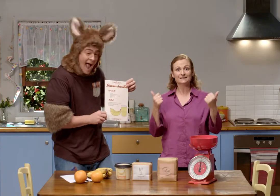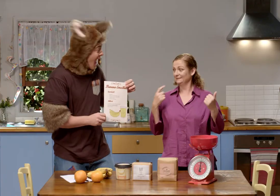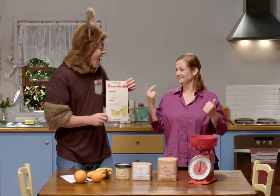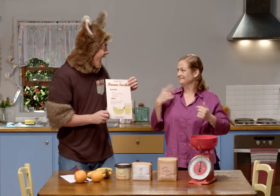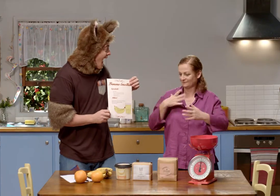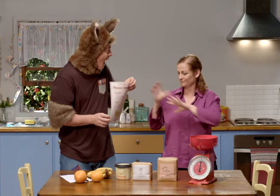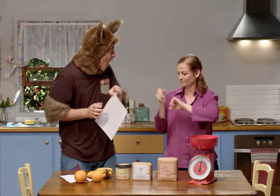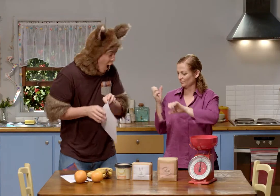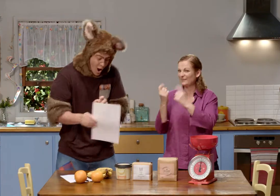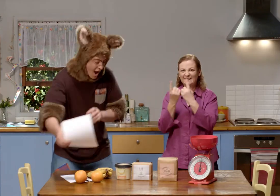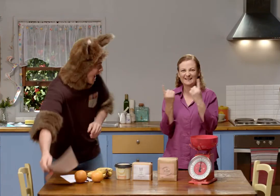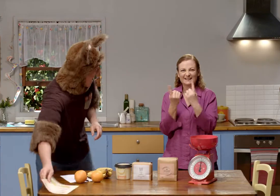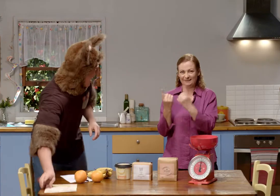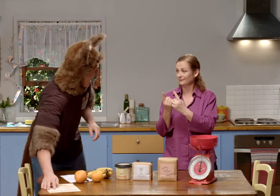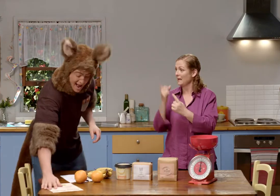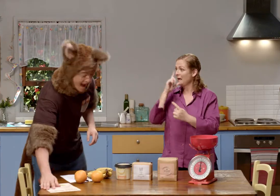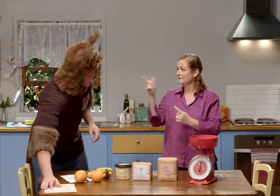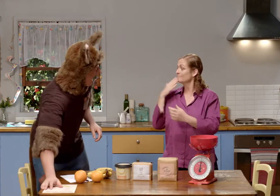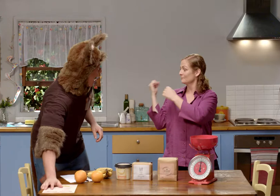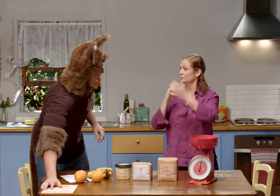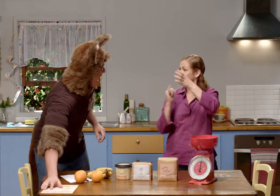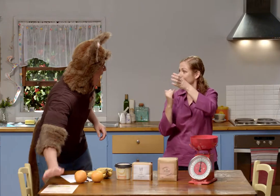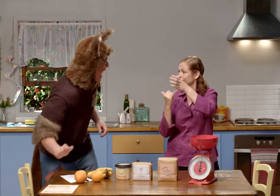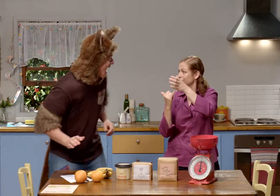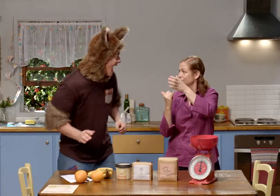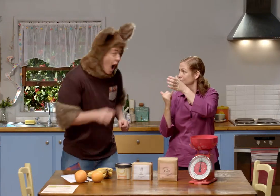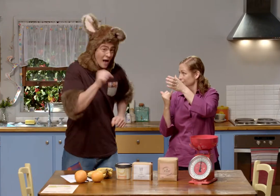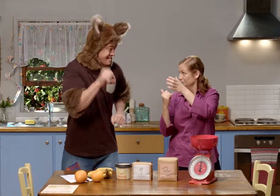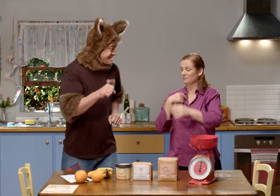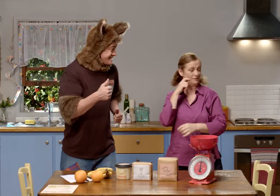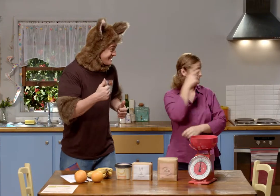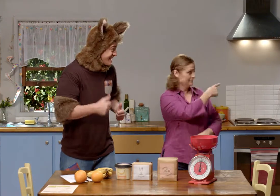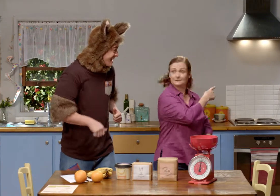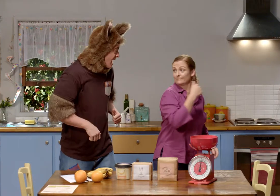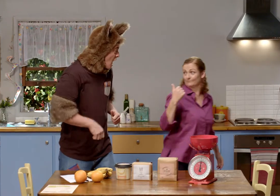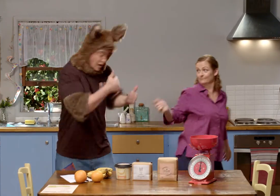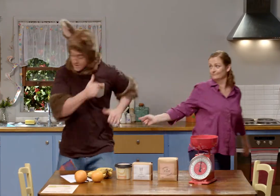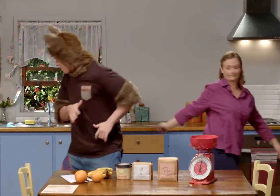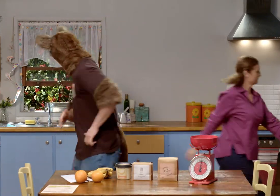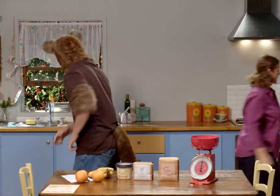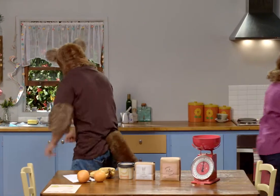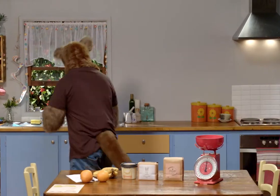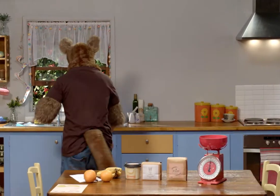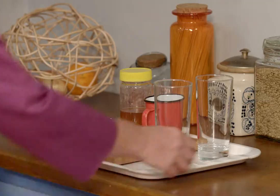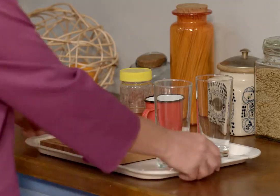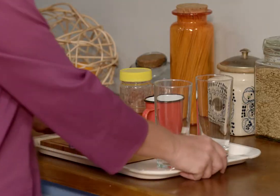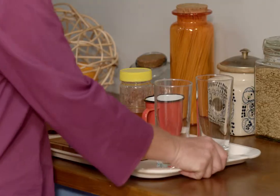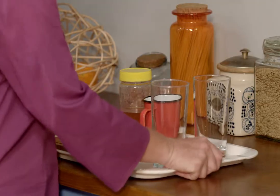Right, we need to get our things ready to make the smoothie. Can you get the blender please? I'll get a few other things. Okay.